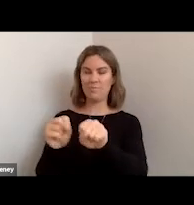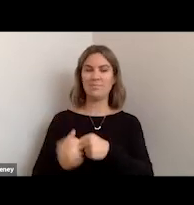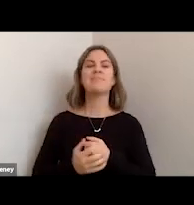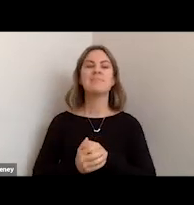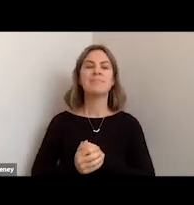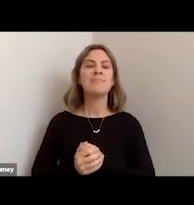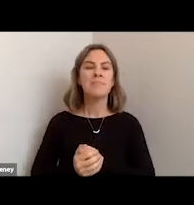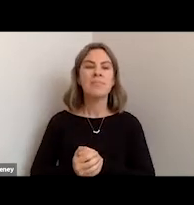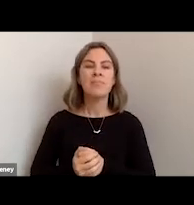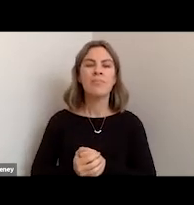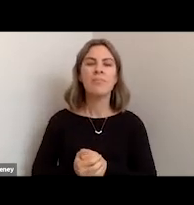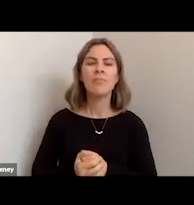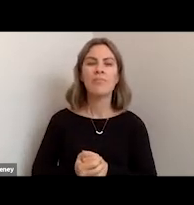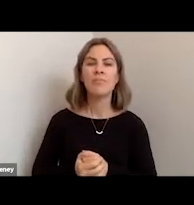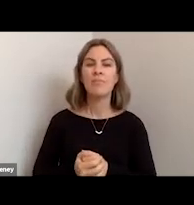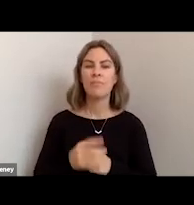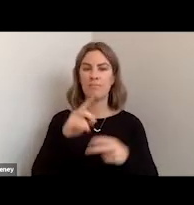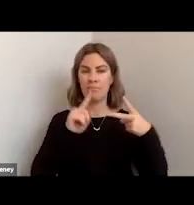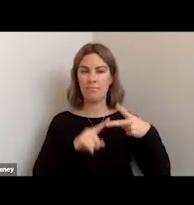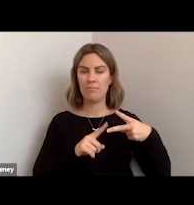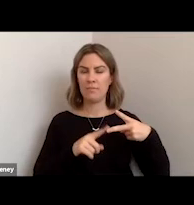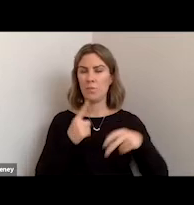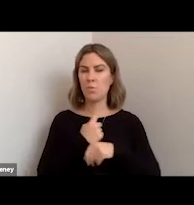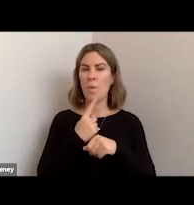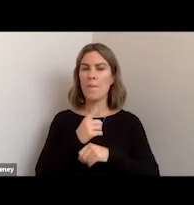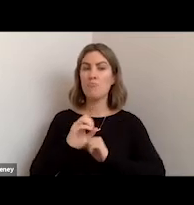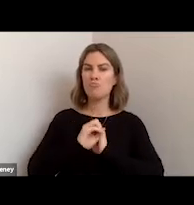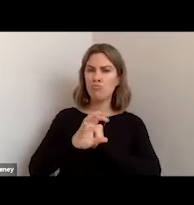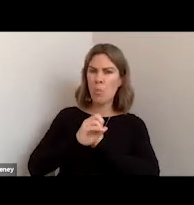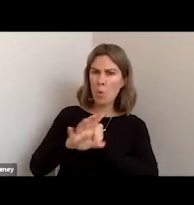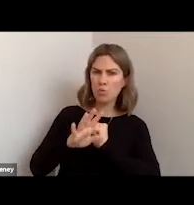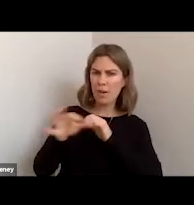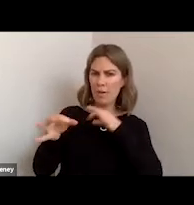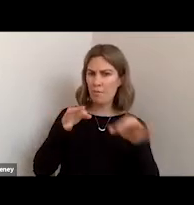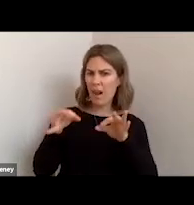The second one is your "promotions planner". This is Facebook ads or Instagram ads,